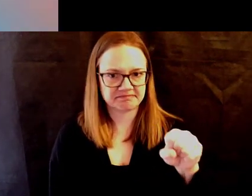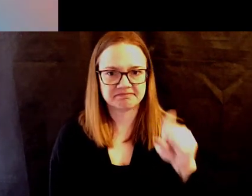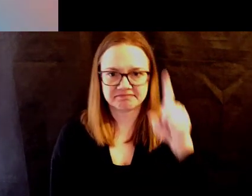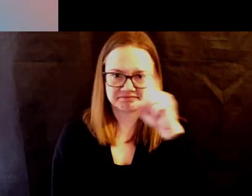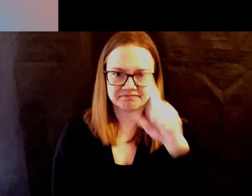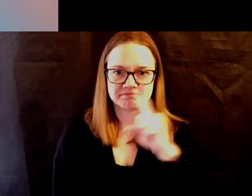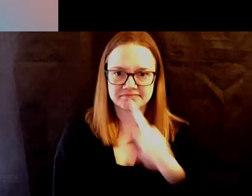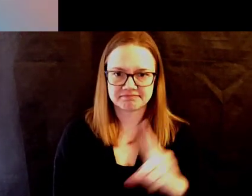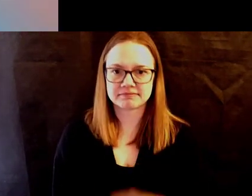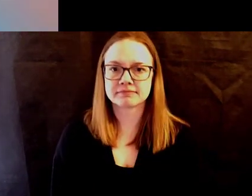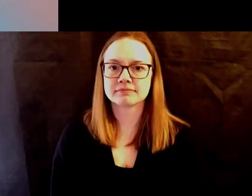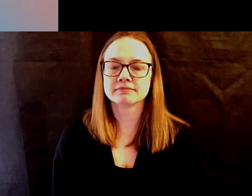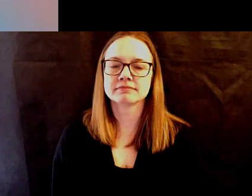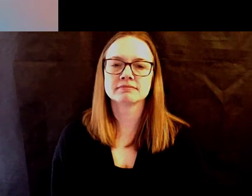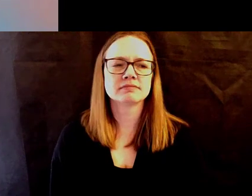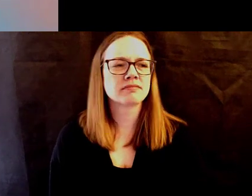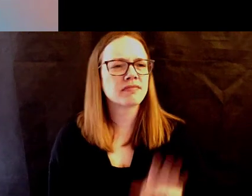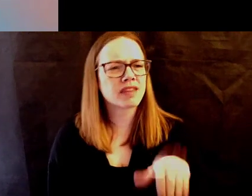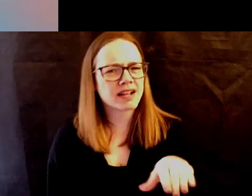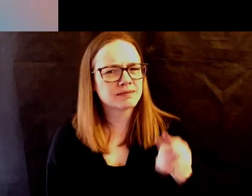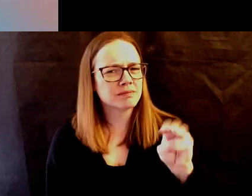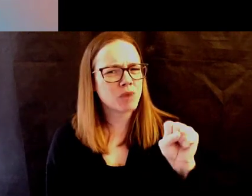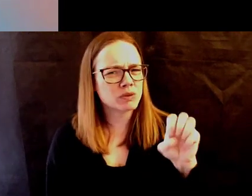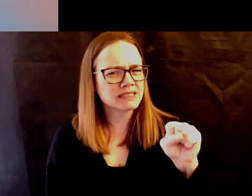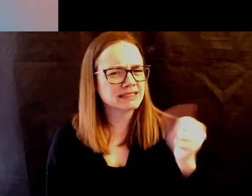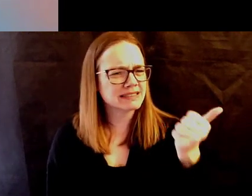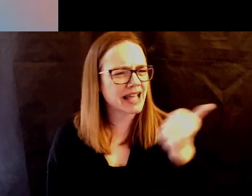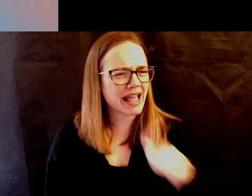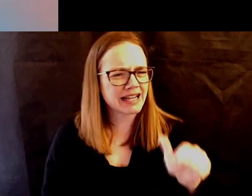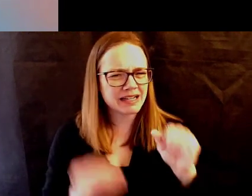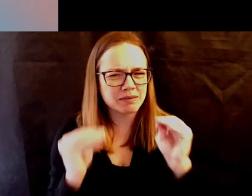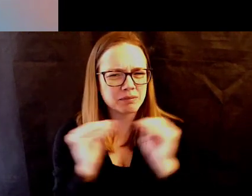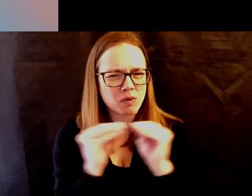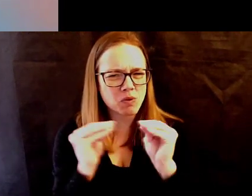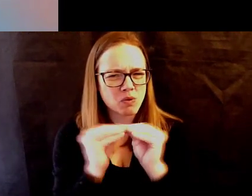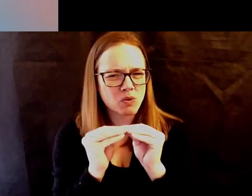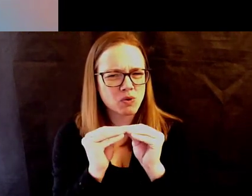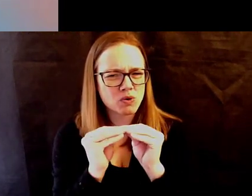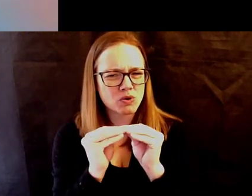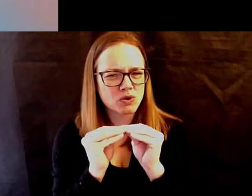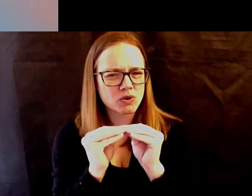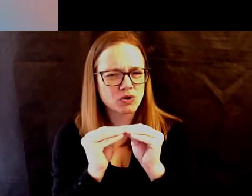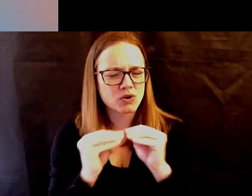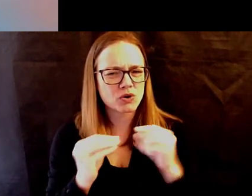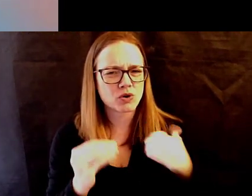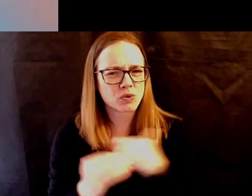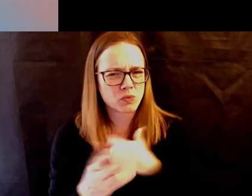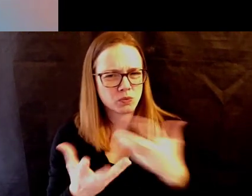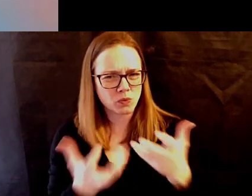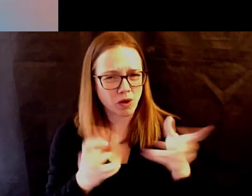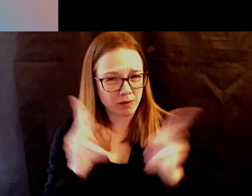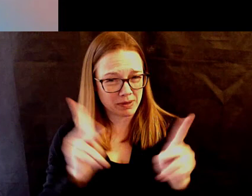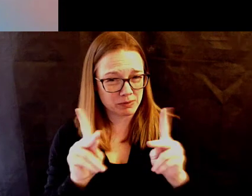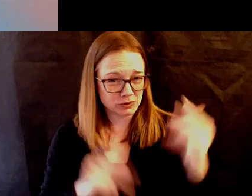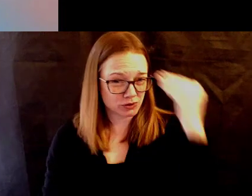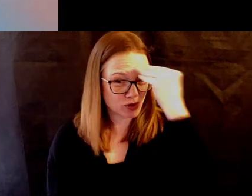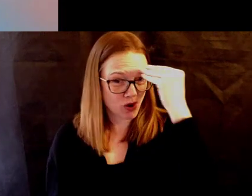Moses, was there anything else that you think we want people to know about being--